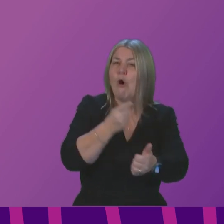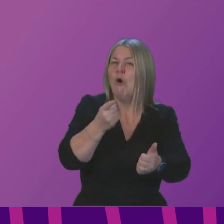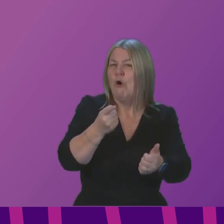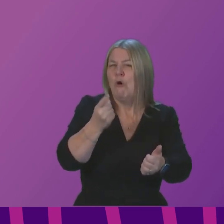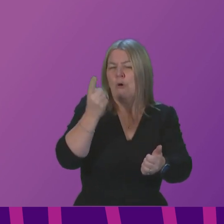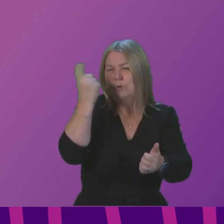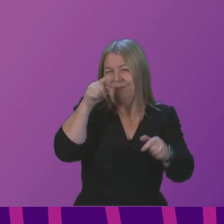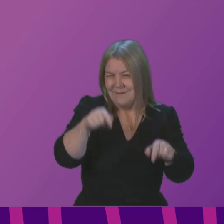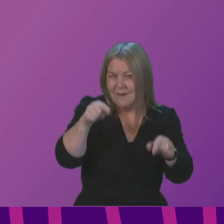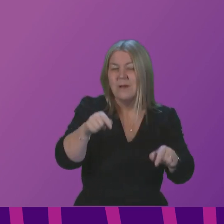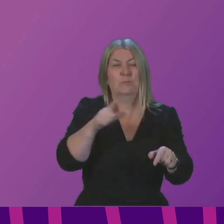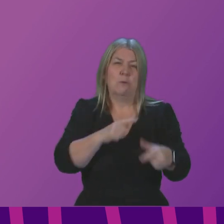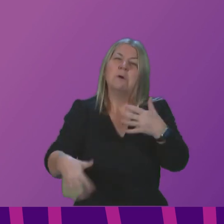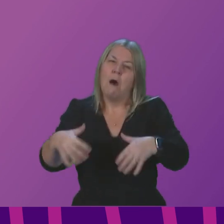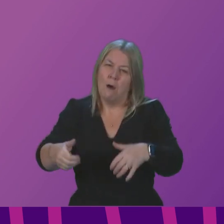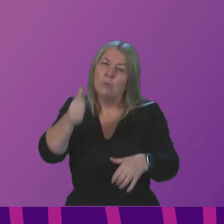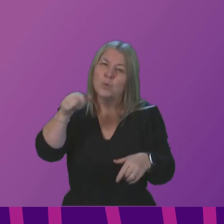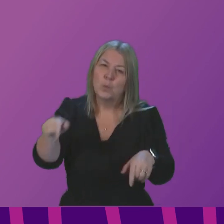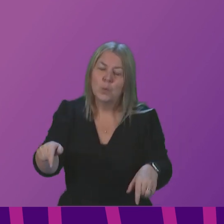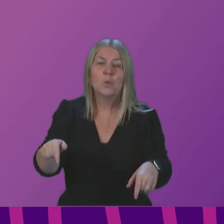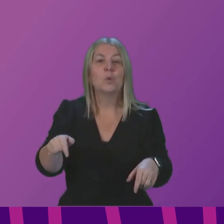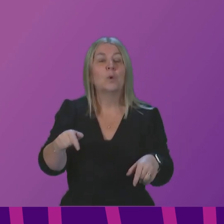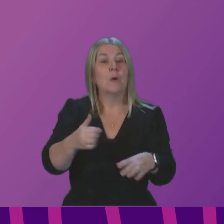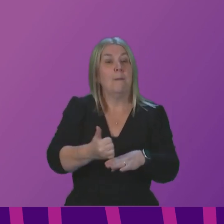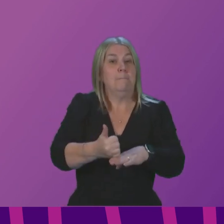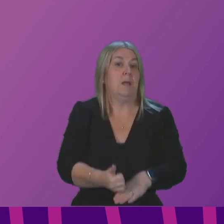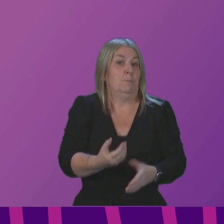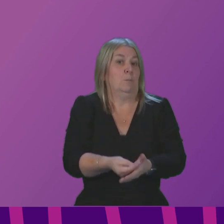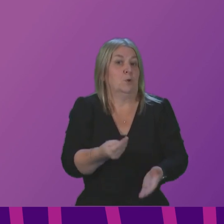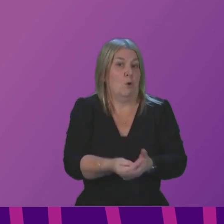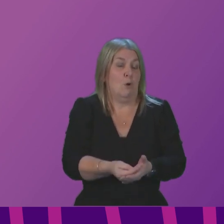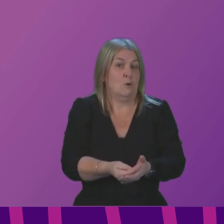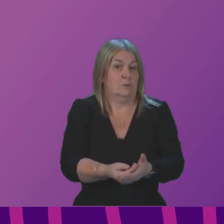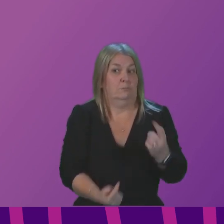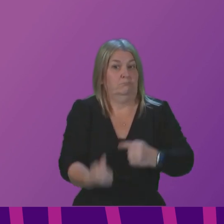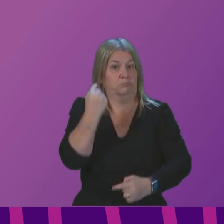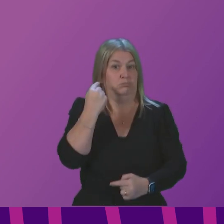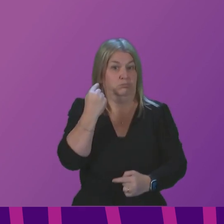minimum unit pricing was first introduced, we did not know that we would be facing a